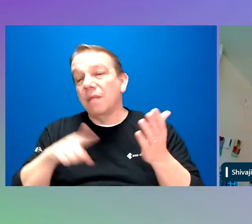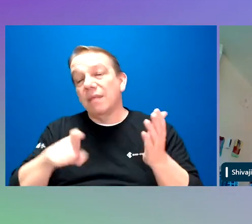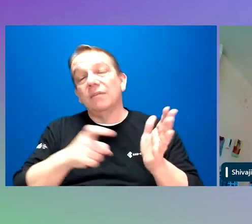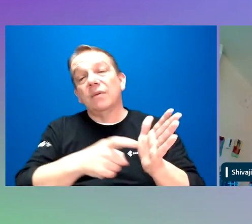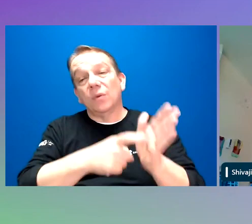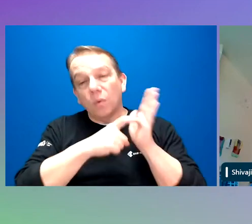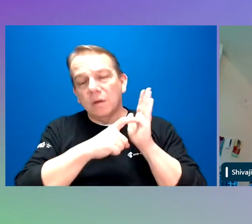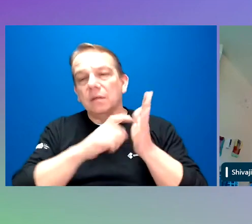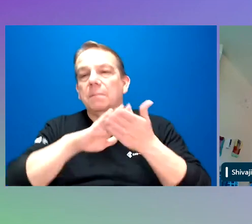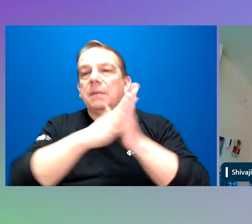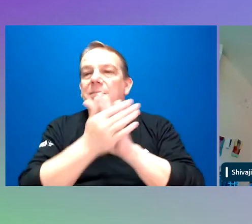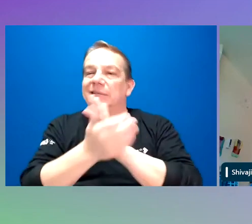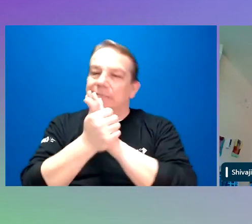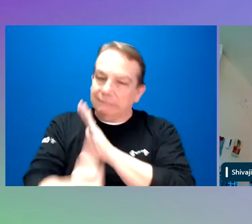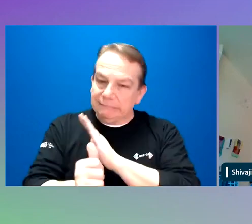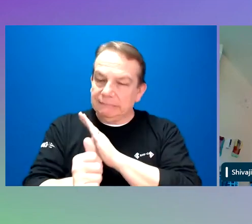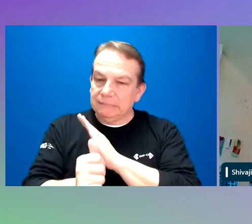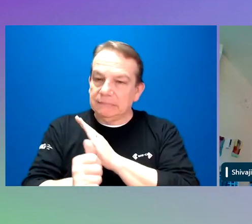proficiency, uh, our training,